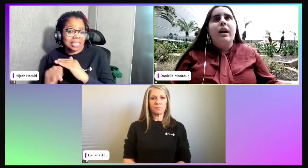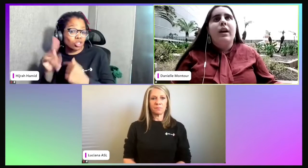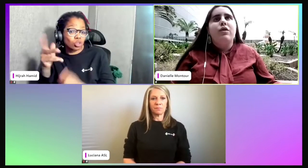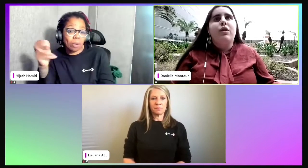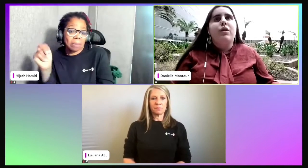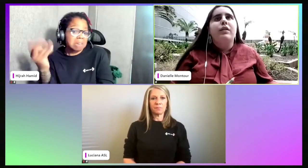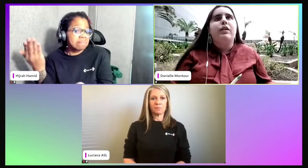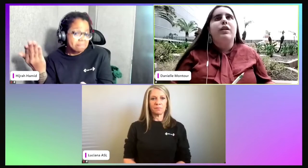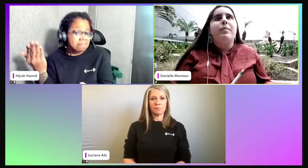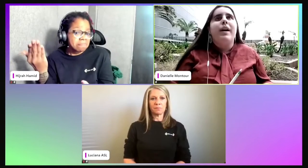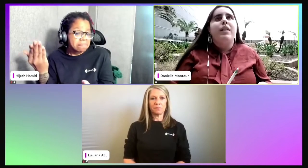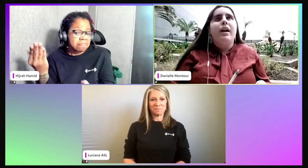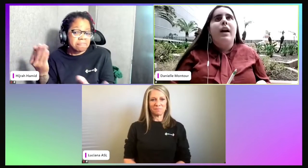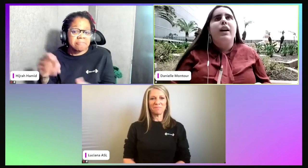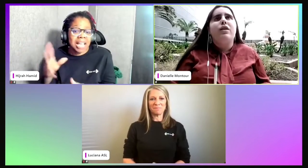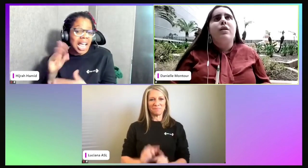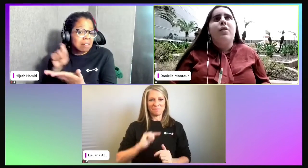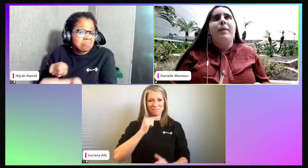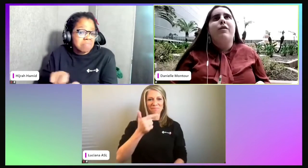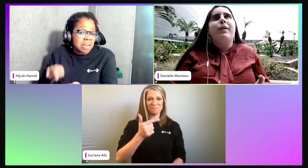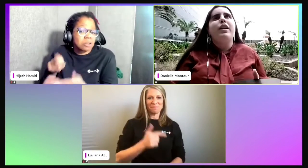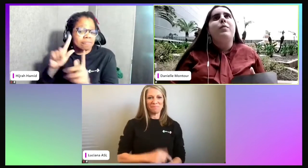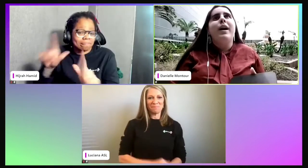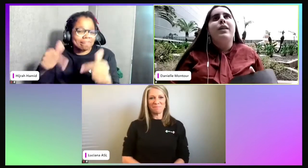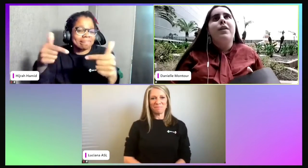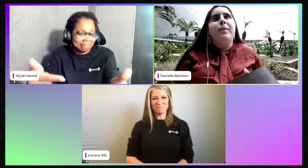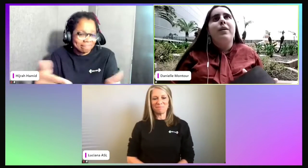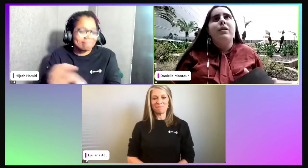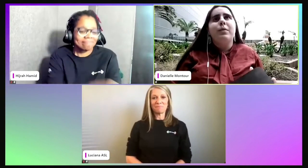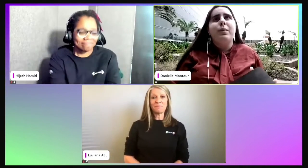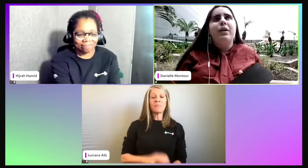no delay, and it was just as effective as sighted folks